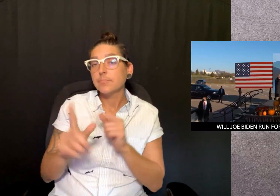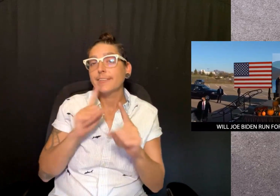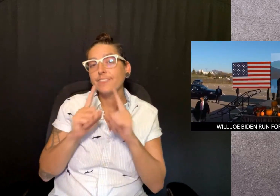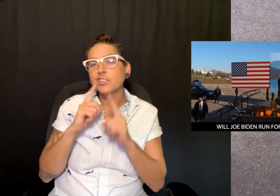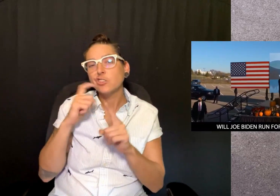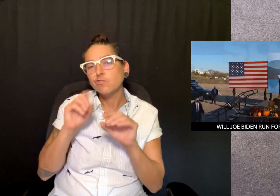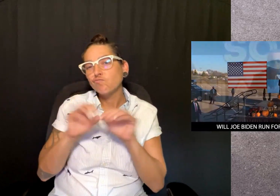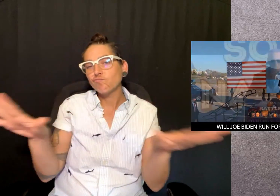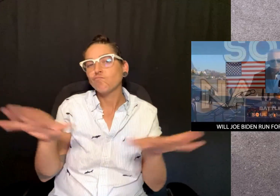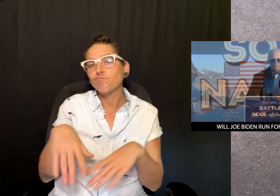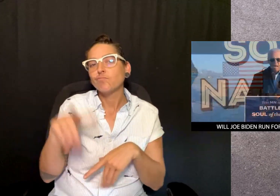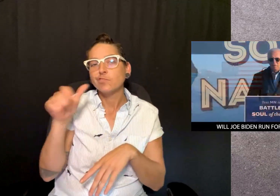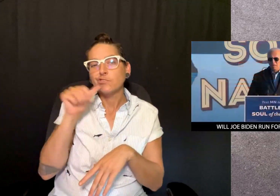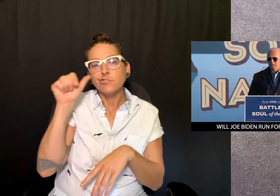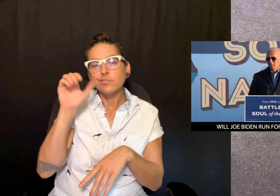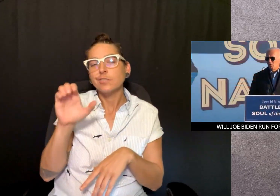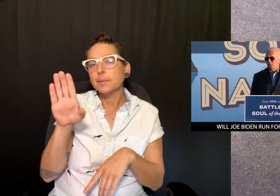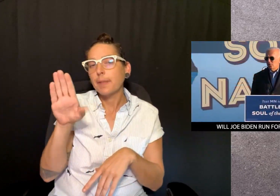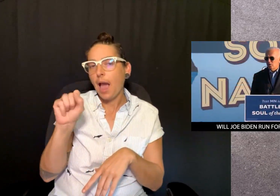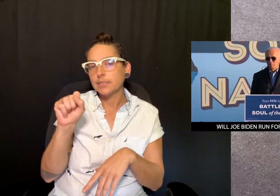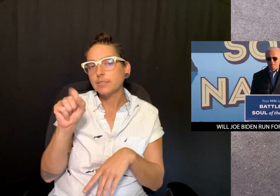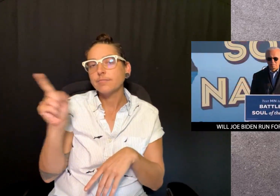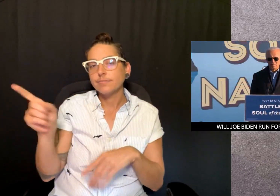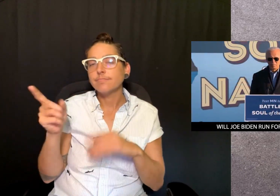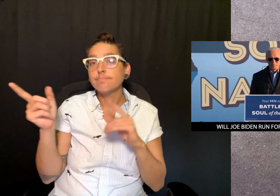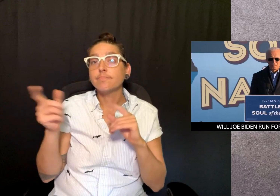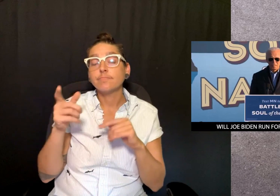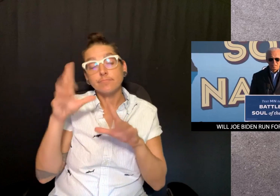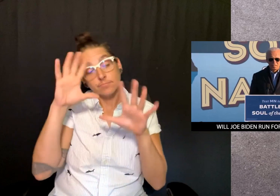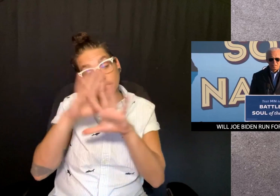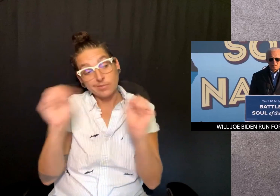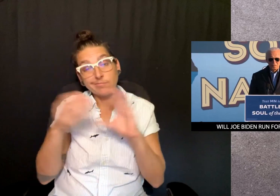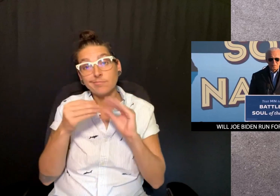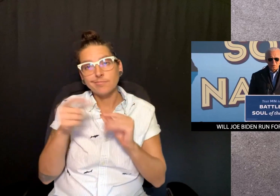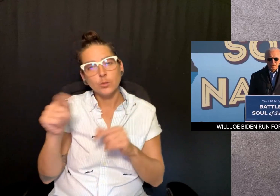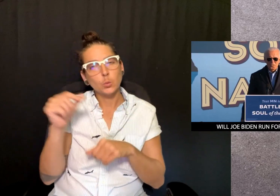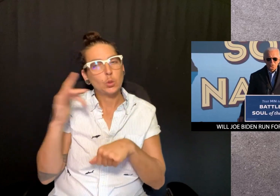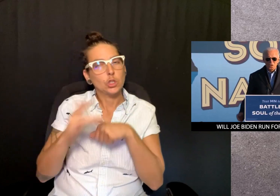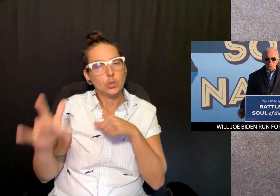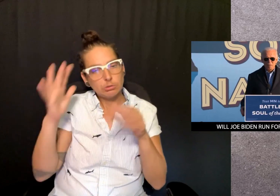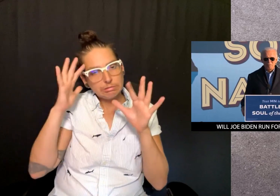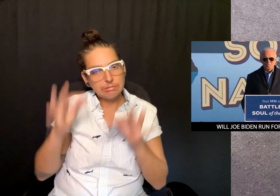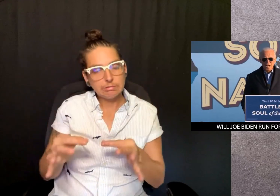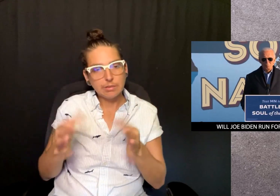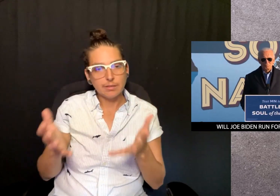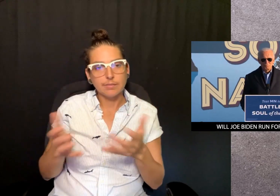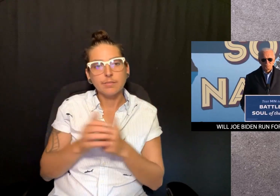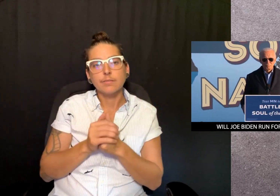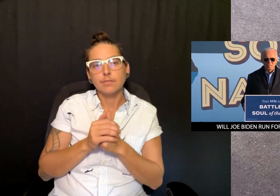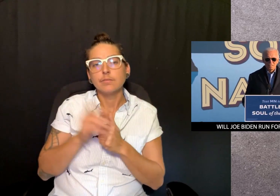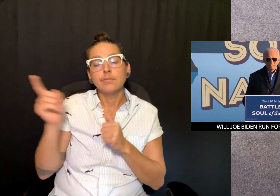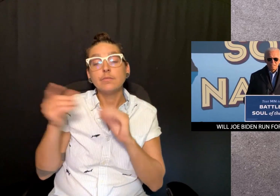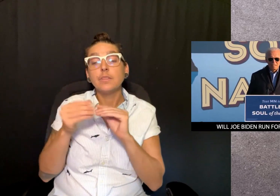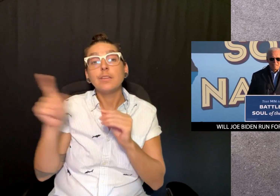again in an interview that aired Sunday on CBS he says it's much too early to make that